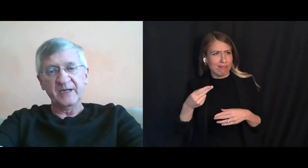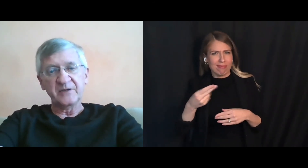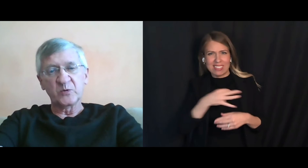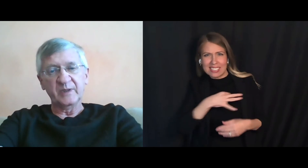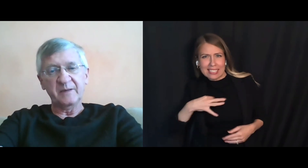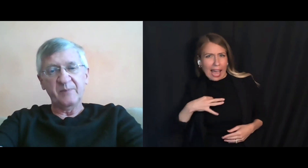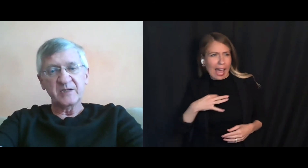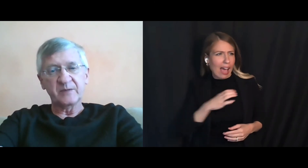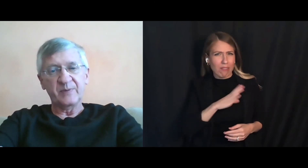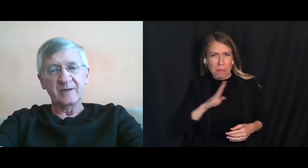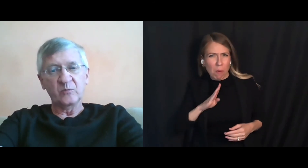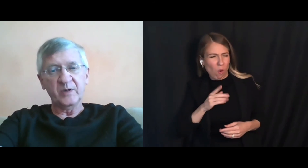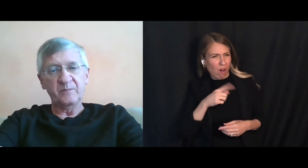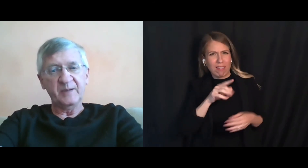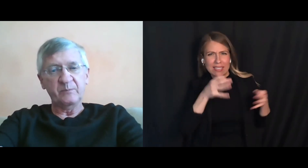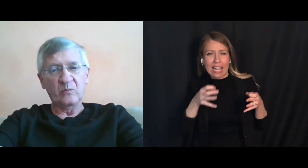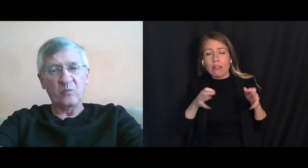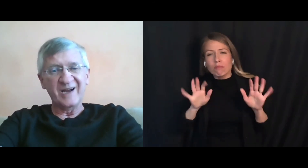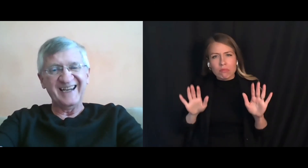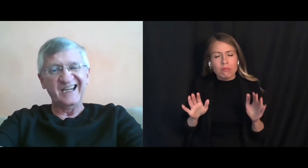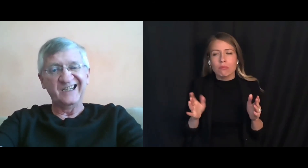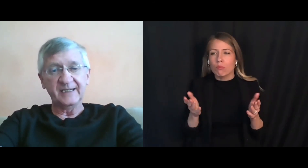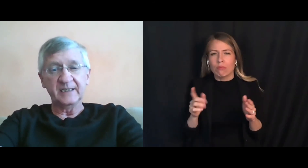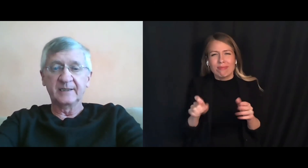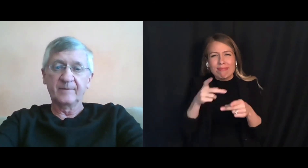but it's really based upon what do people want and need.